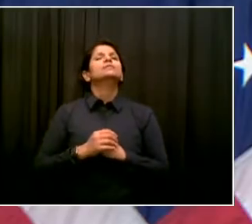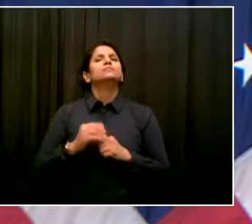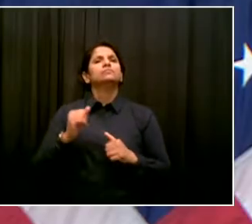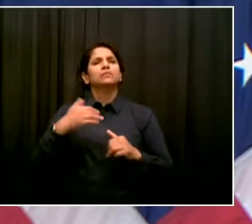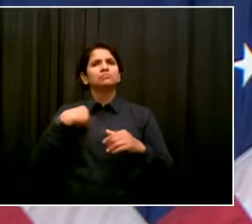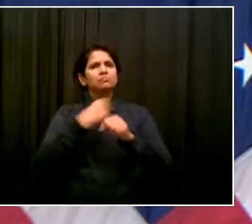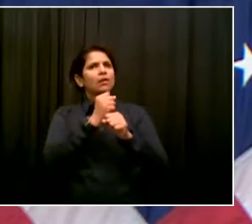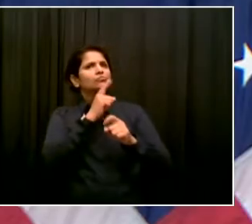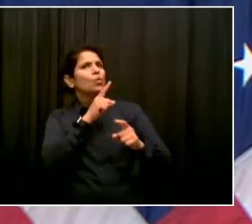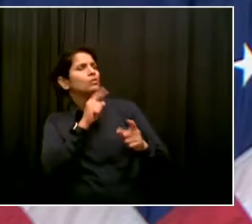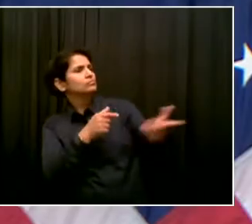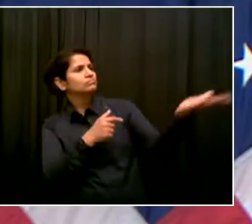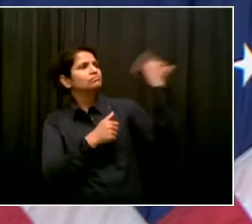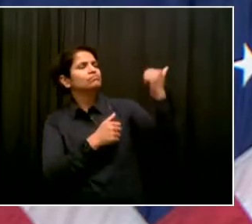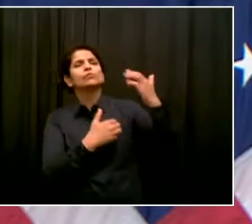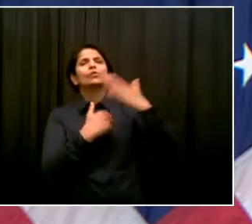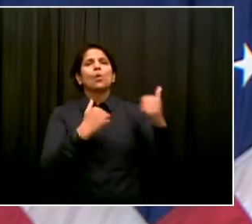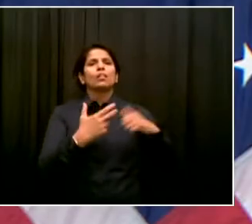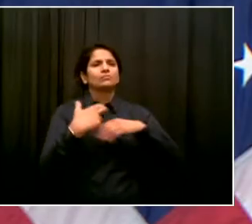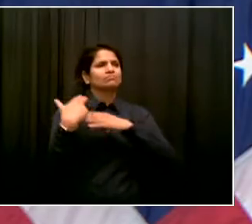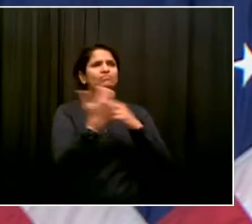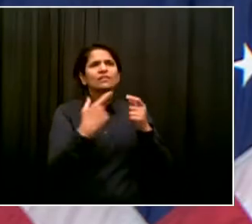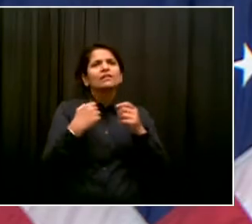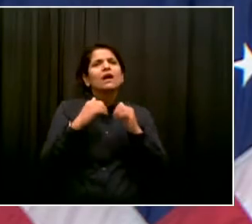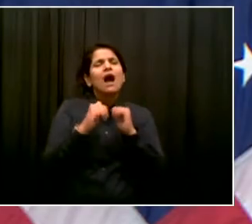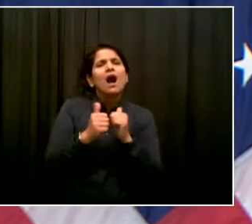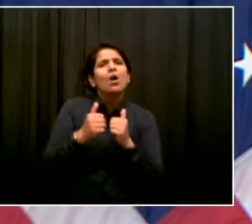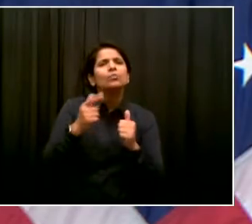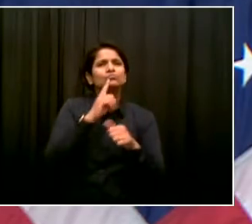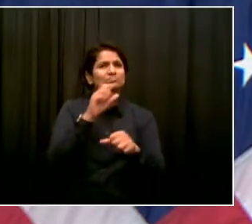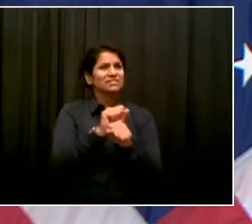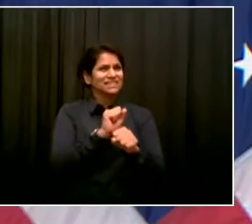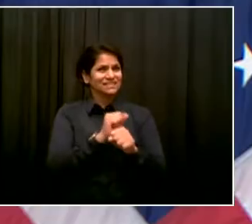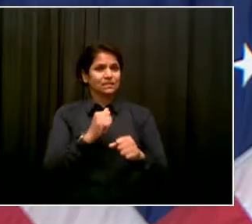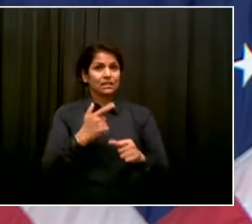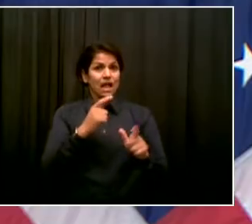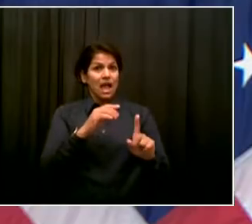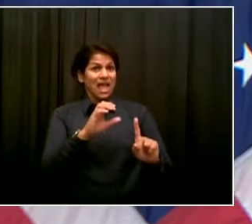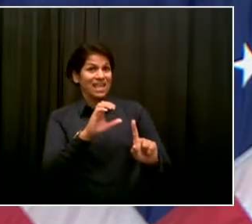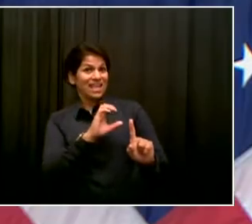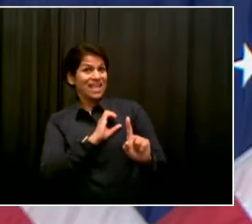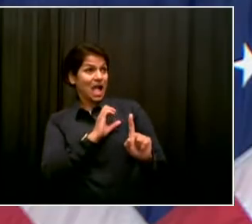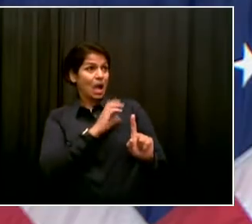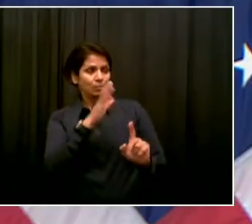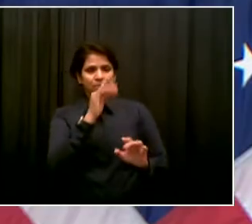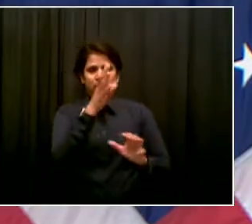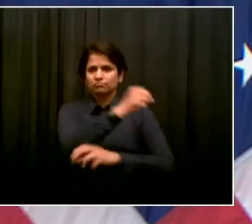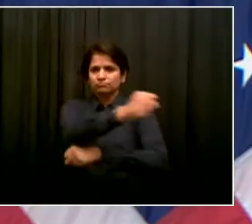PLACE. WE'VE HAD SOME TABLE TOPS WITH EXECUTIVESTO KEMA SURE THAT